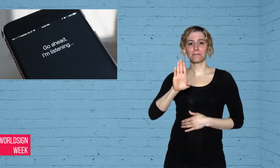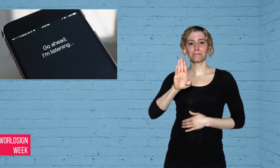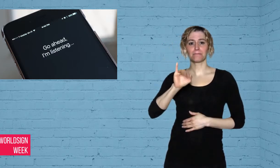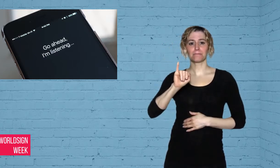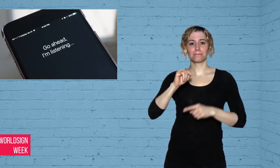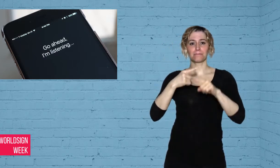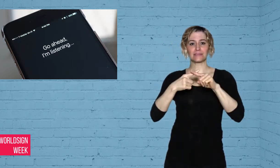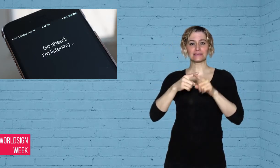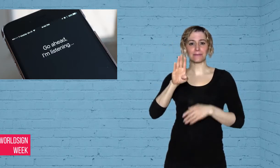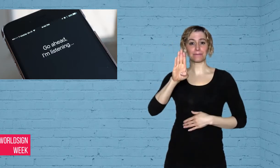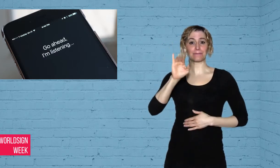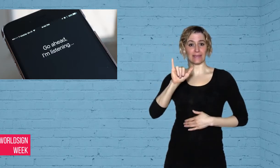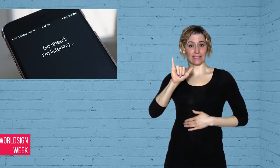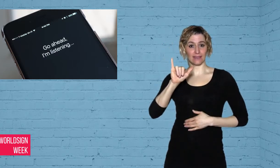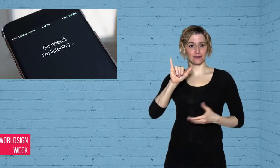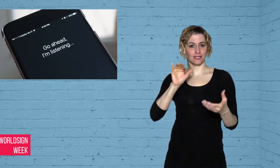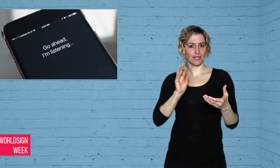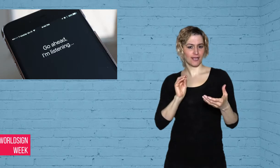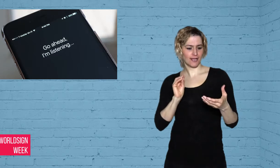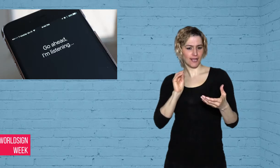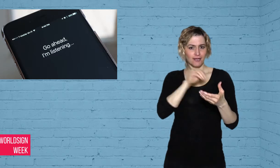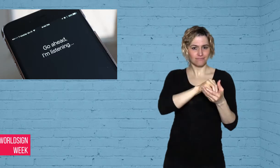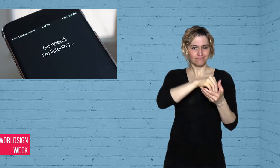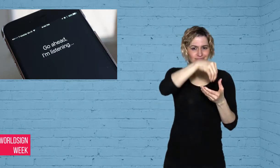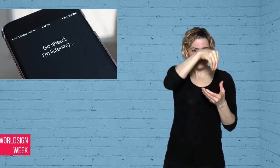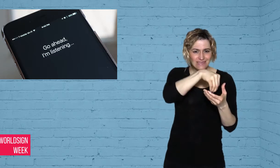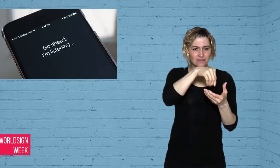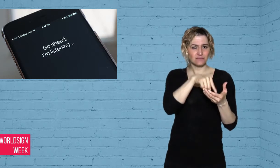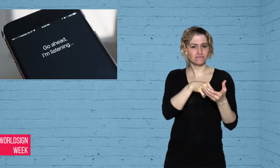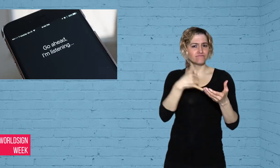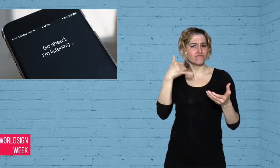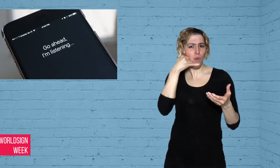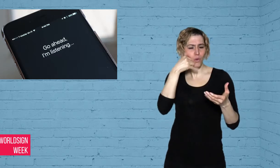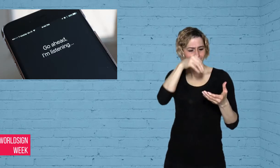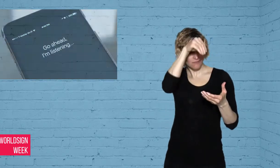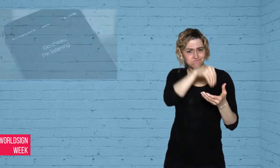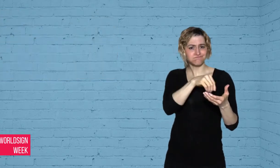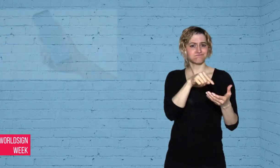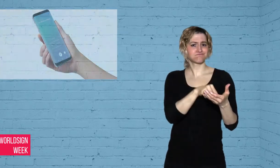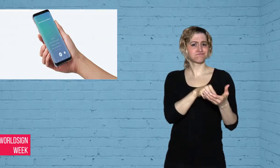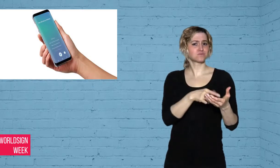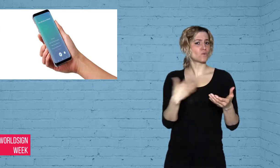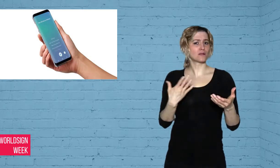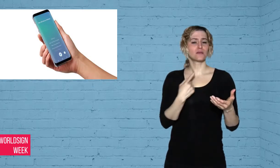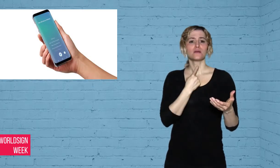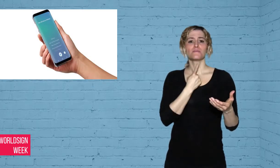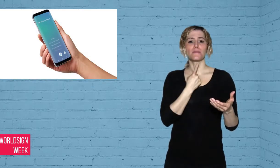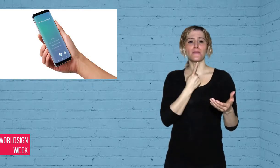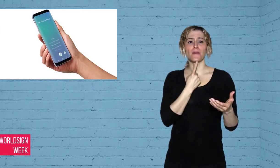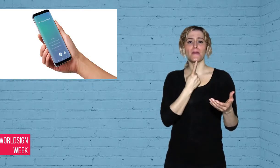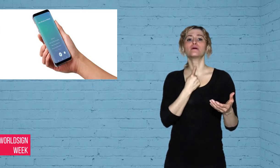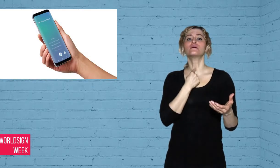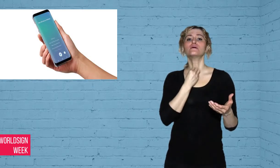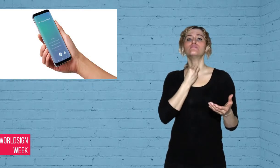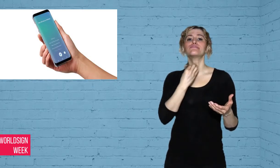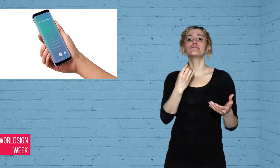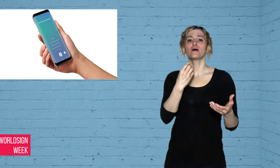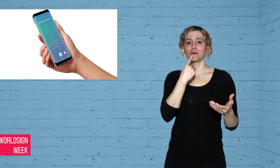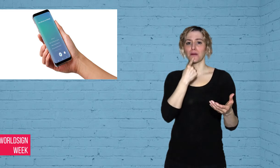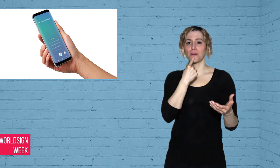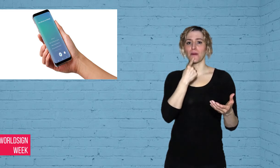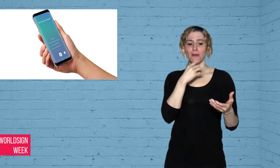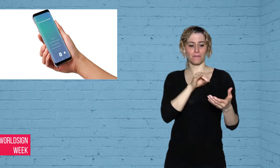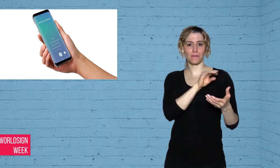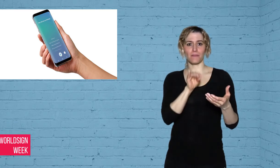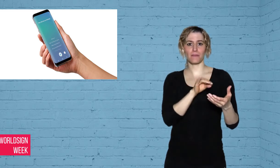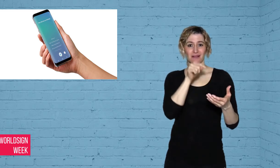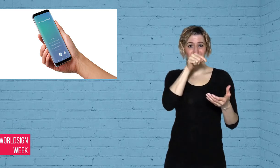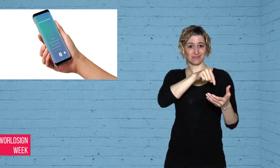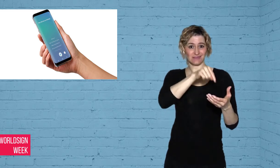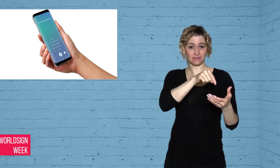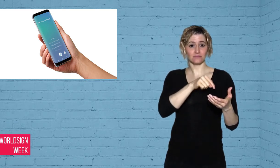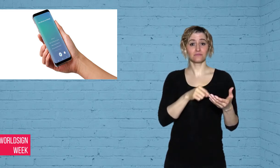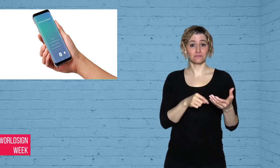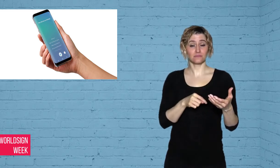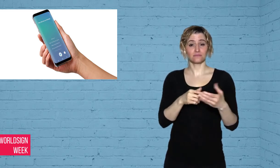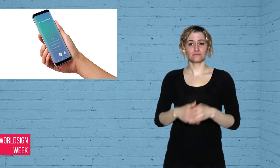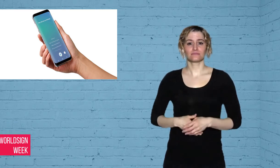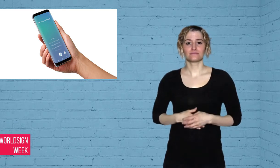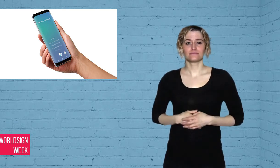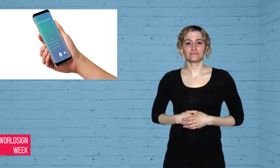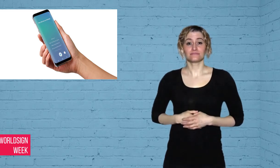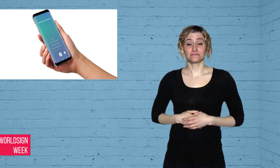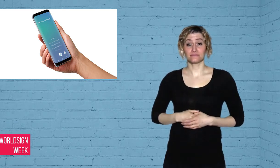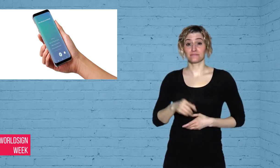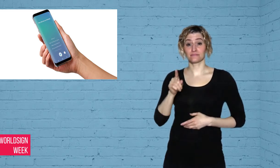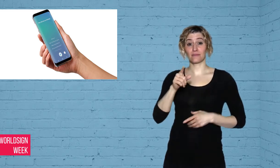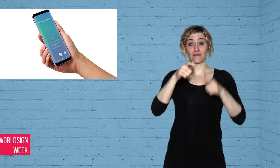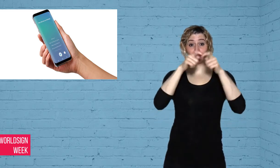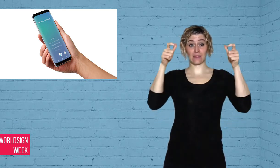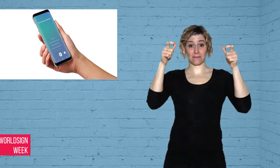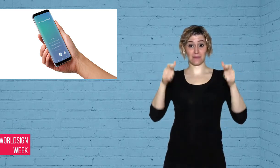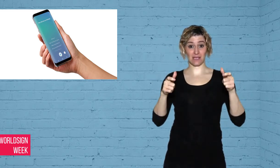built-in voice assistant. The company’s